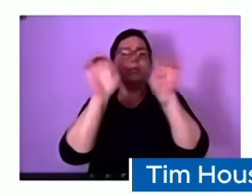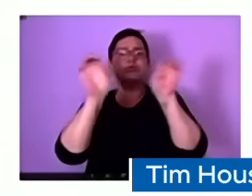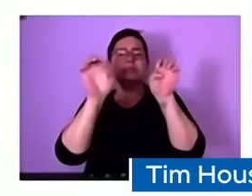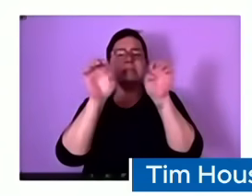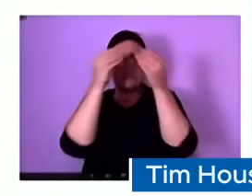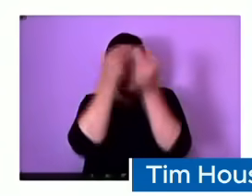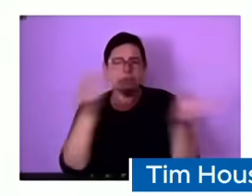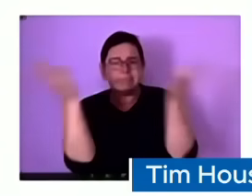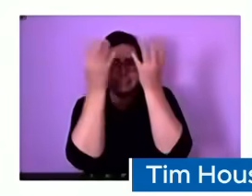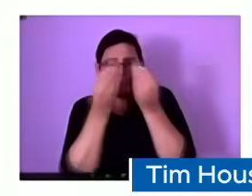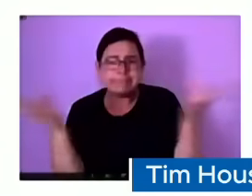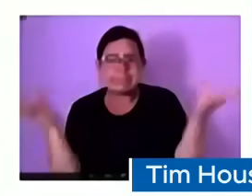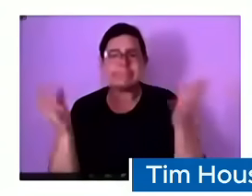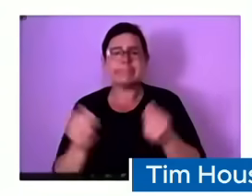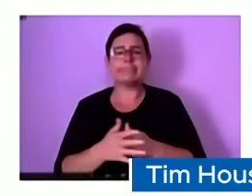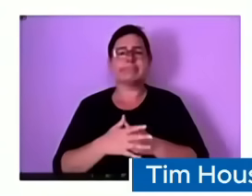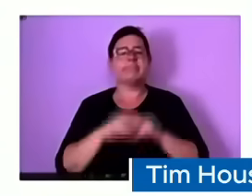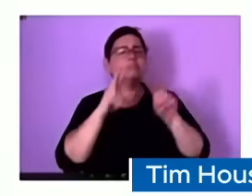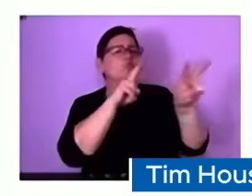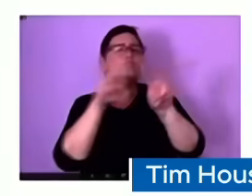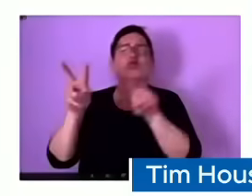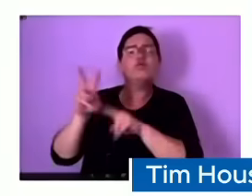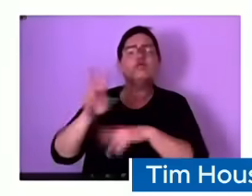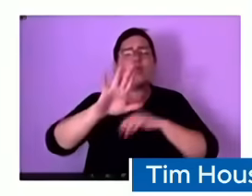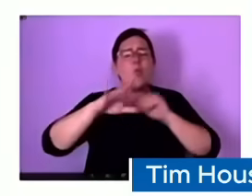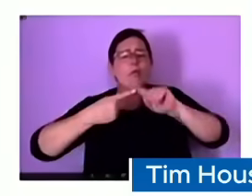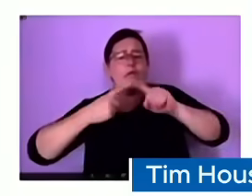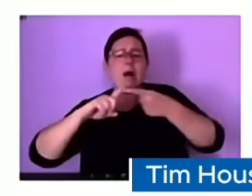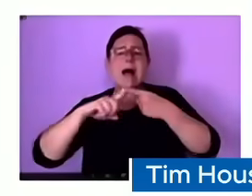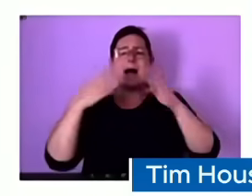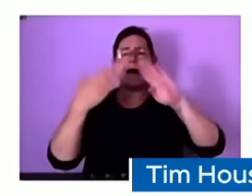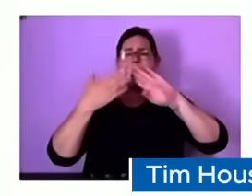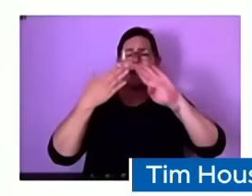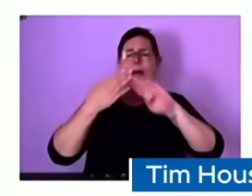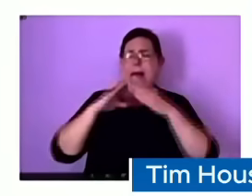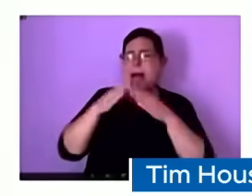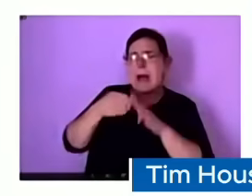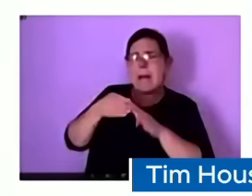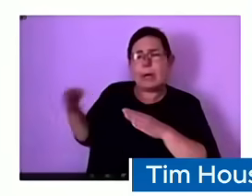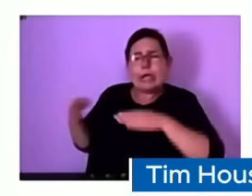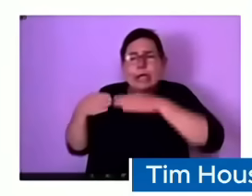VULNERABLE PEOPLE. I WANT TO CLOSE BY AGAIN JUST